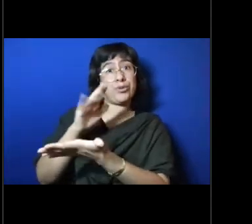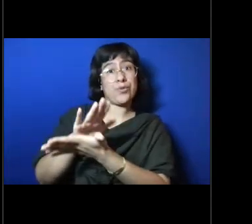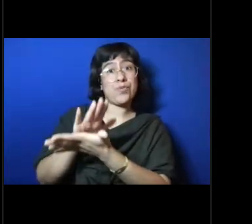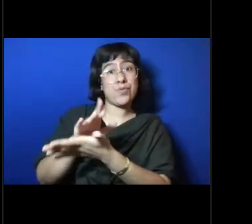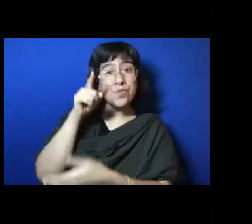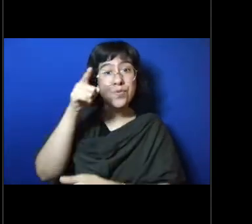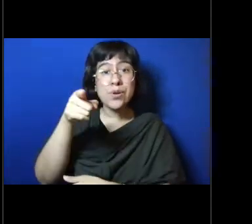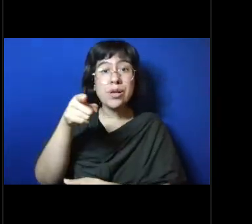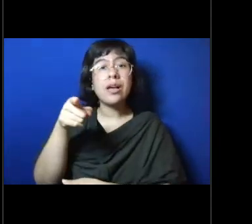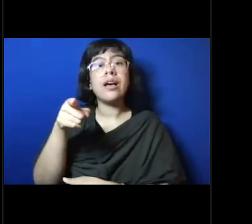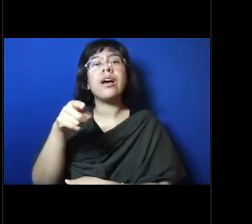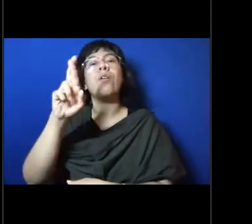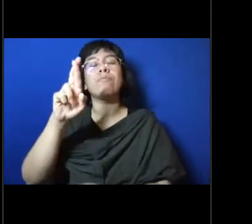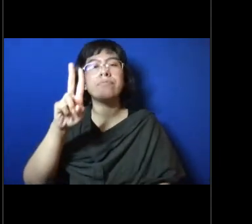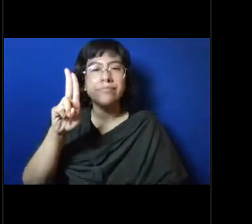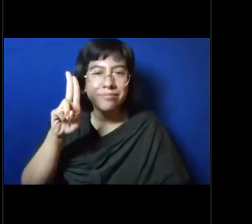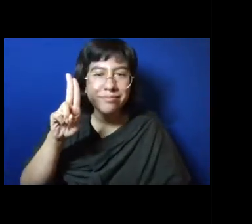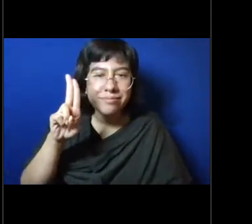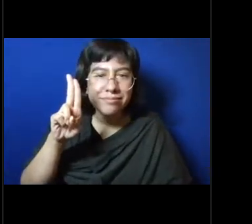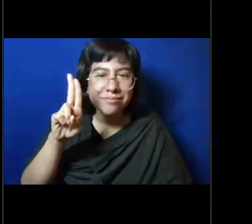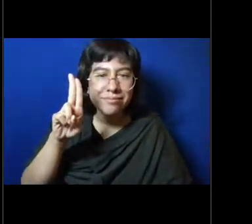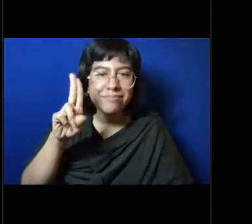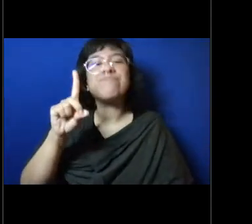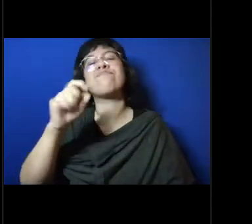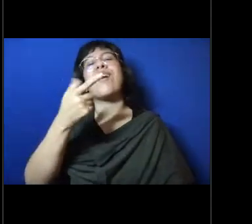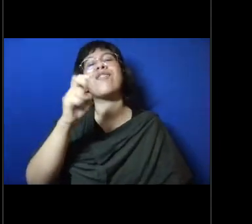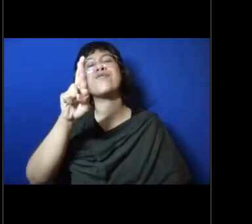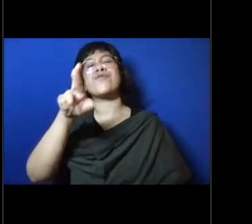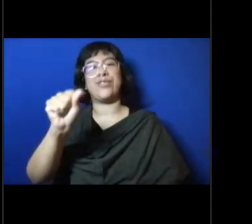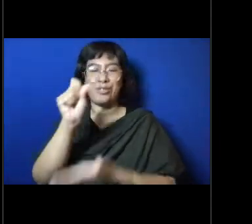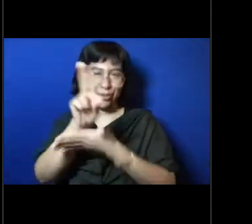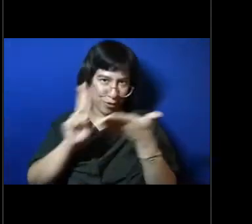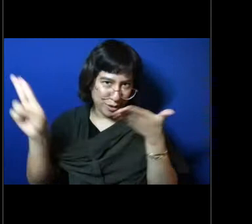I spent all of my time thinking about ocean life,